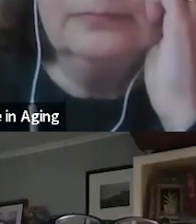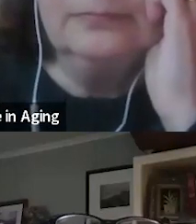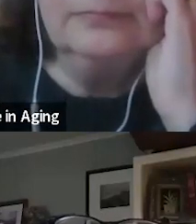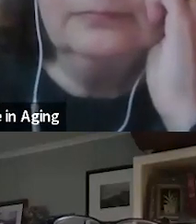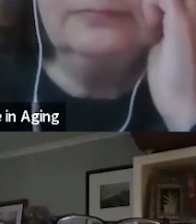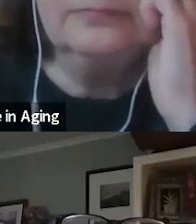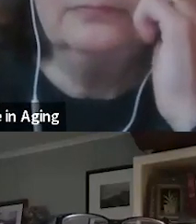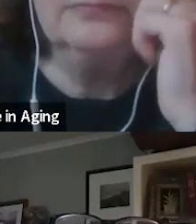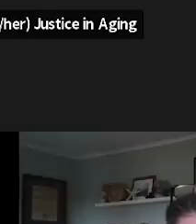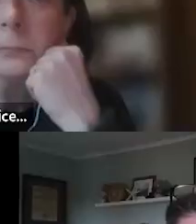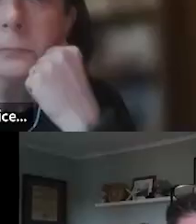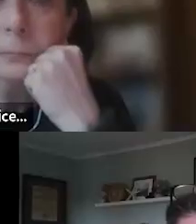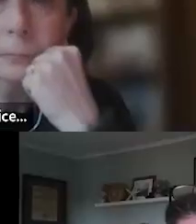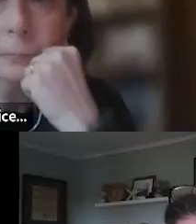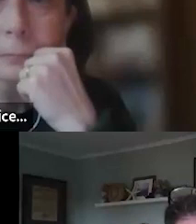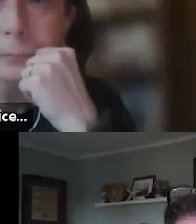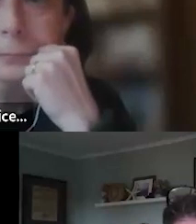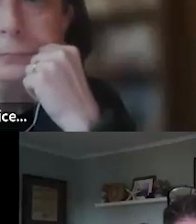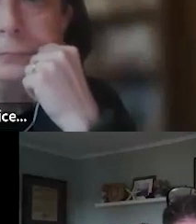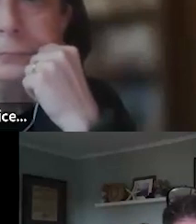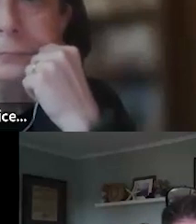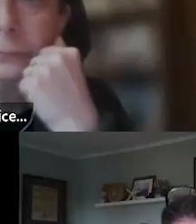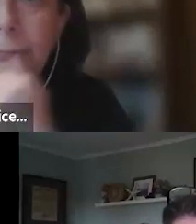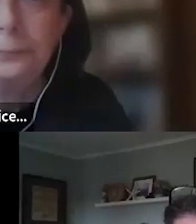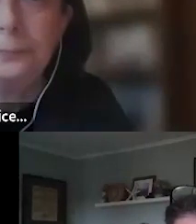and also the link to his agency ACL,